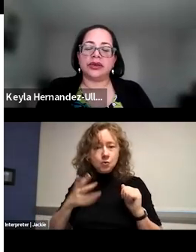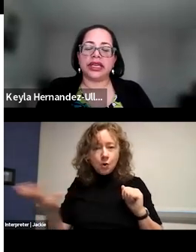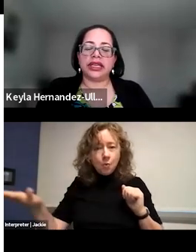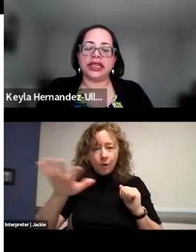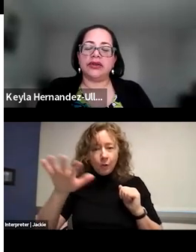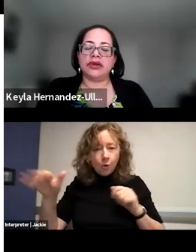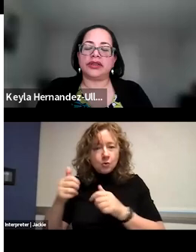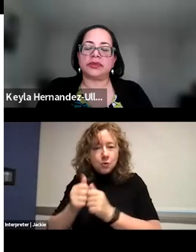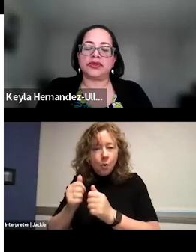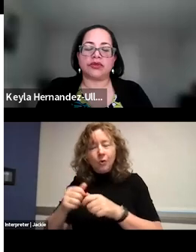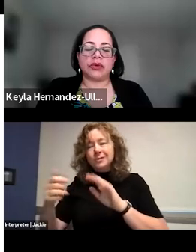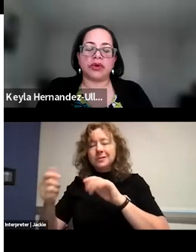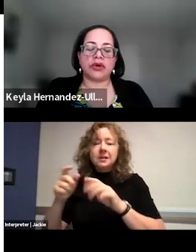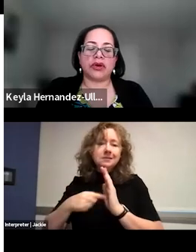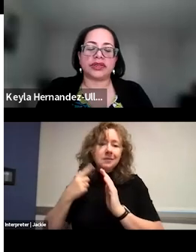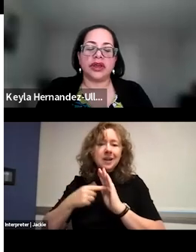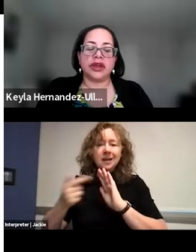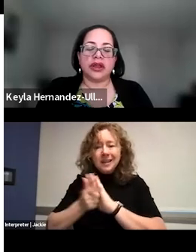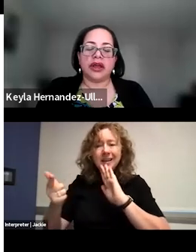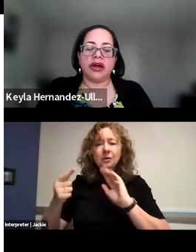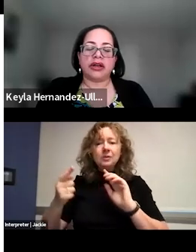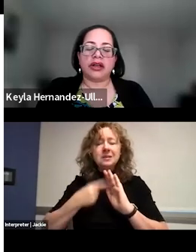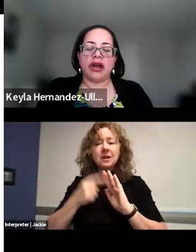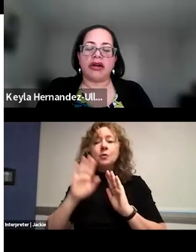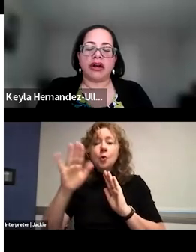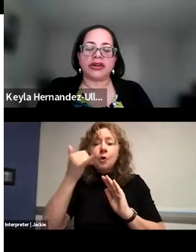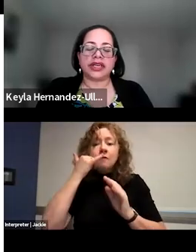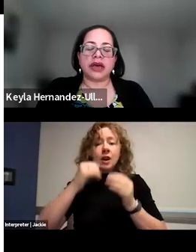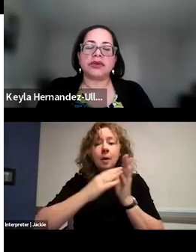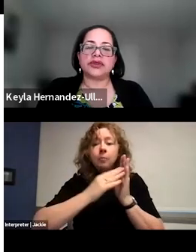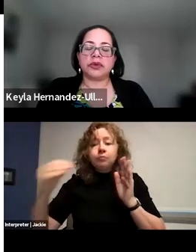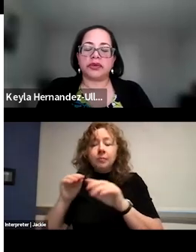Keyla Hernandez-Ulloa: unwanted calls and texts, including illegal and spoofed robocalls